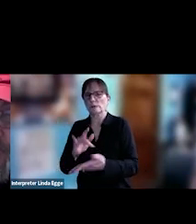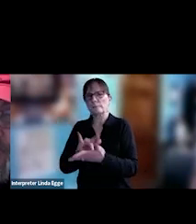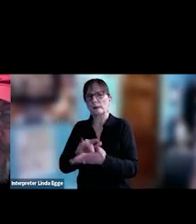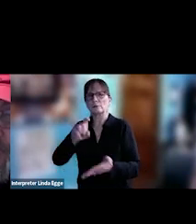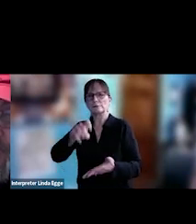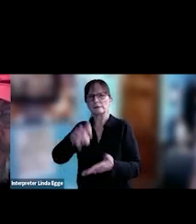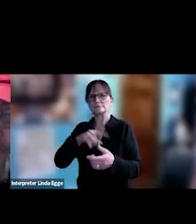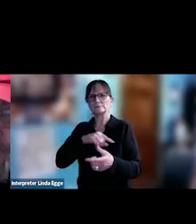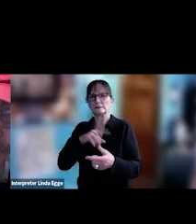or what he thought.